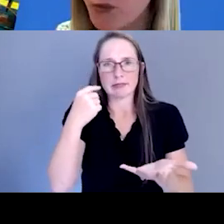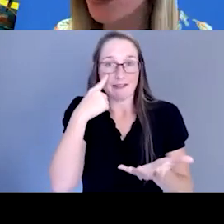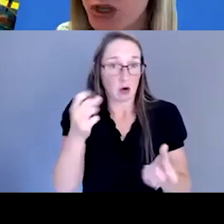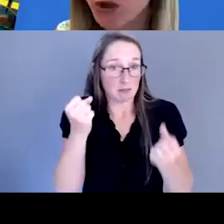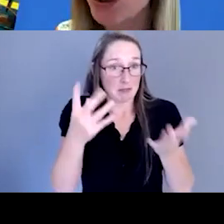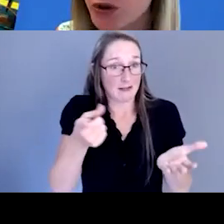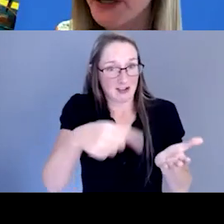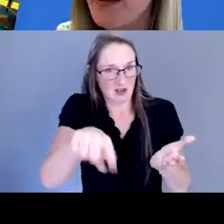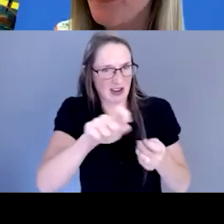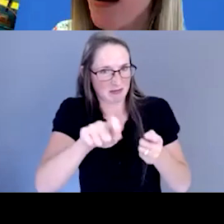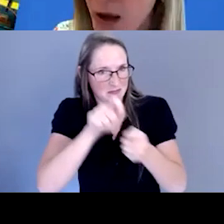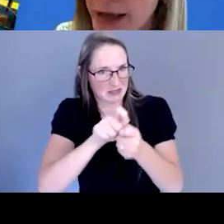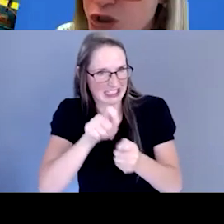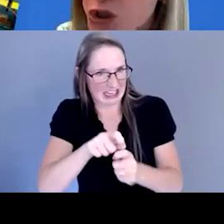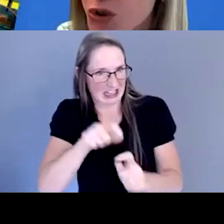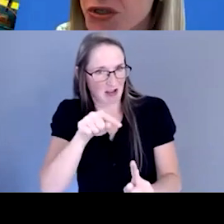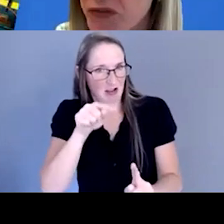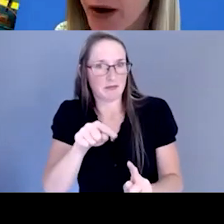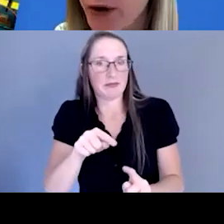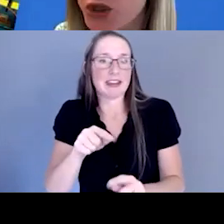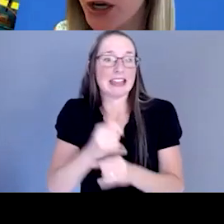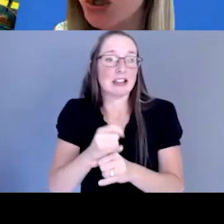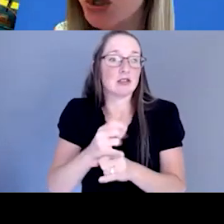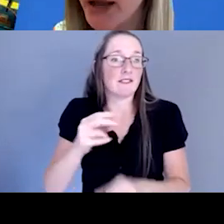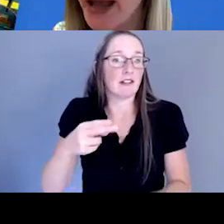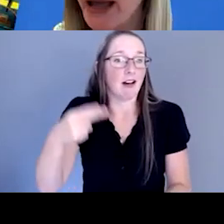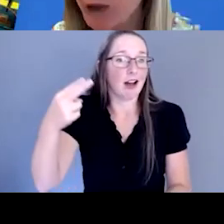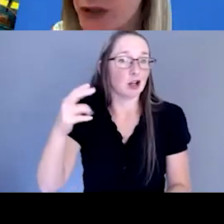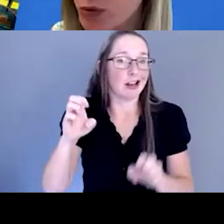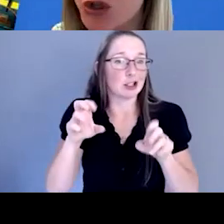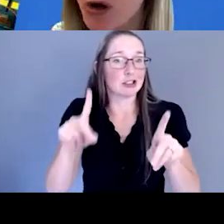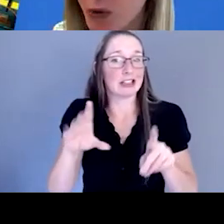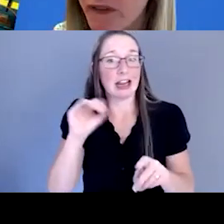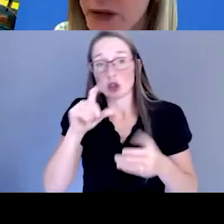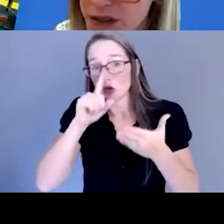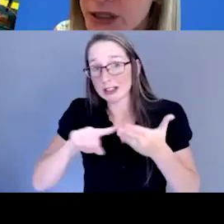particularly institutions of higher education and research non profits,